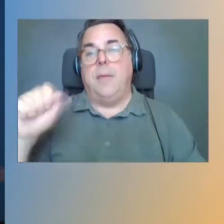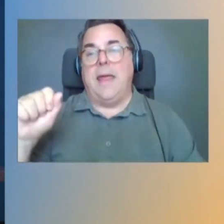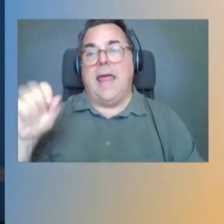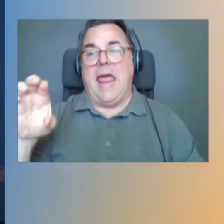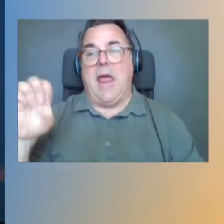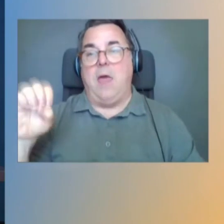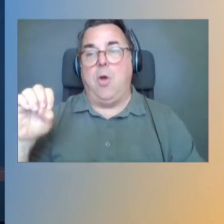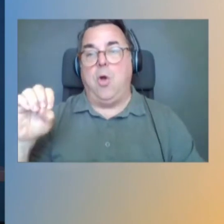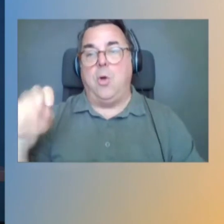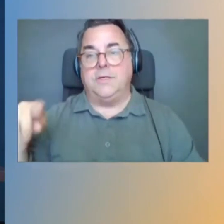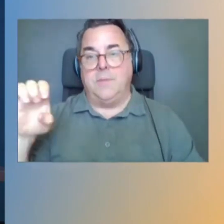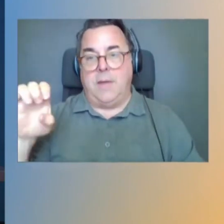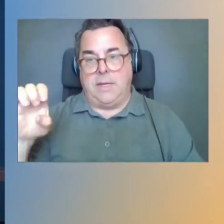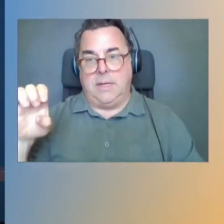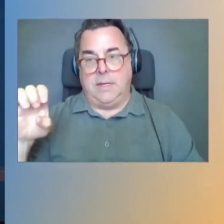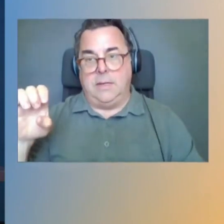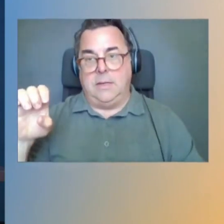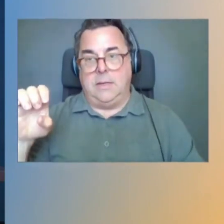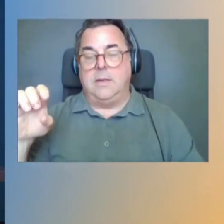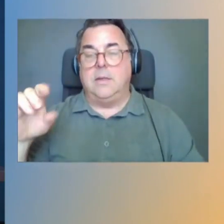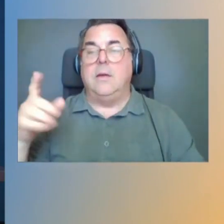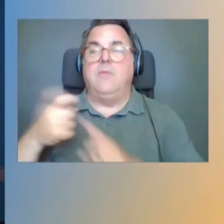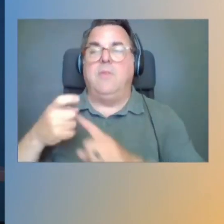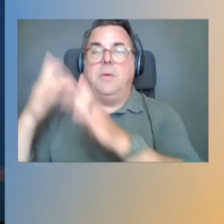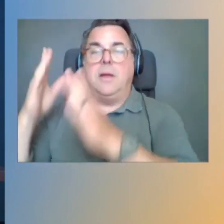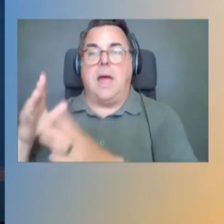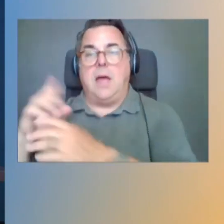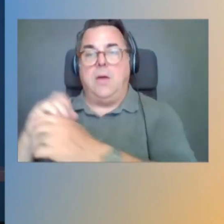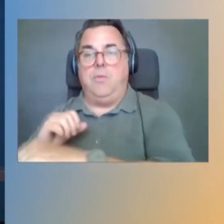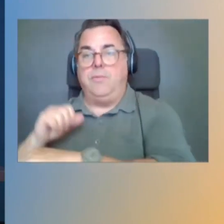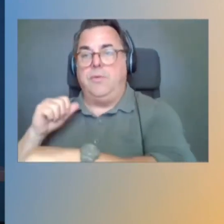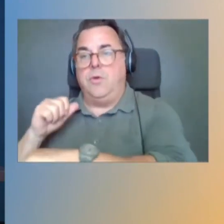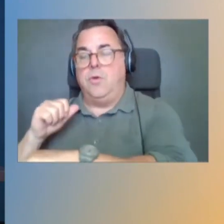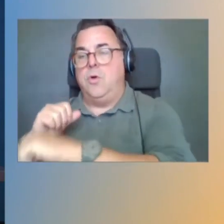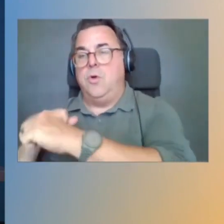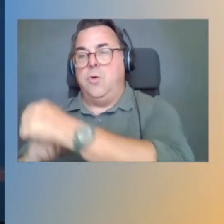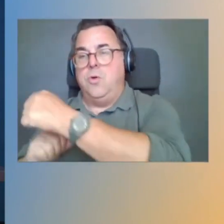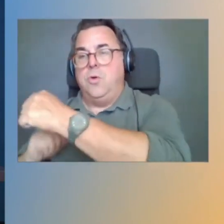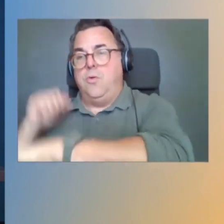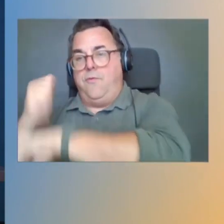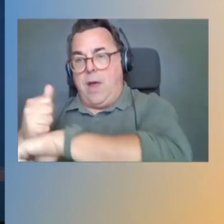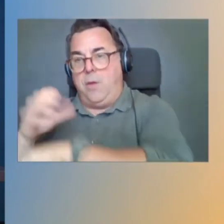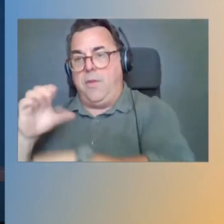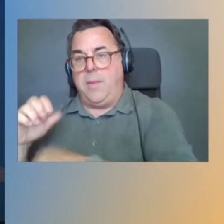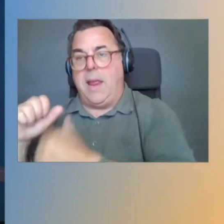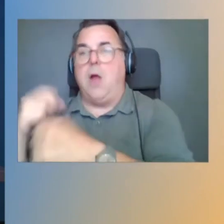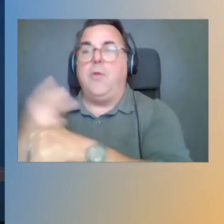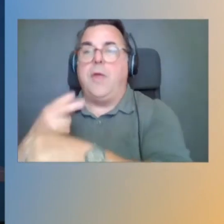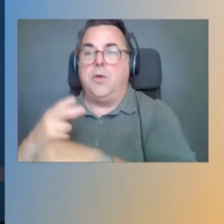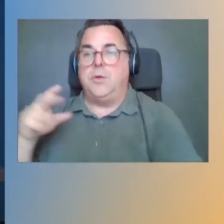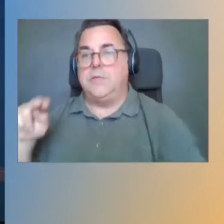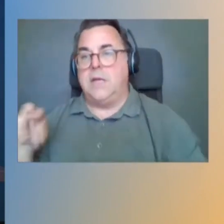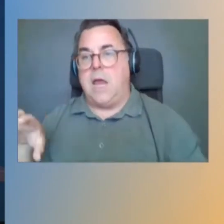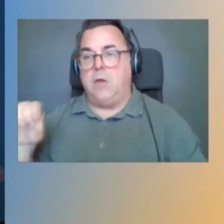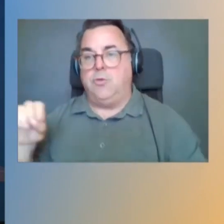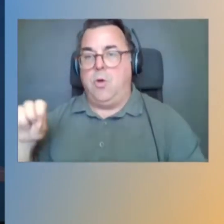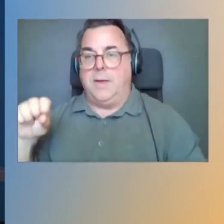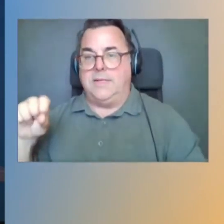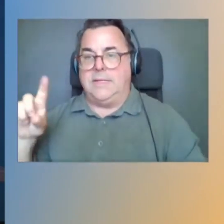and from one of the founders of Aerospike about their usage of the Nitro SSDs and so I think that it's kind of cool